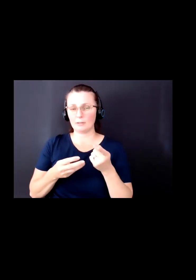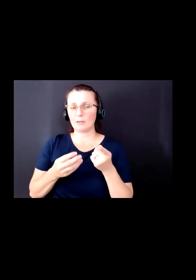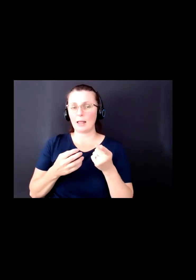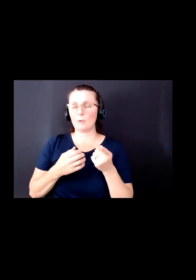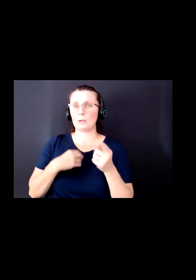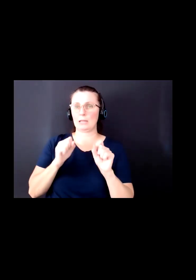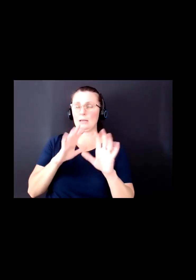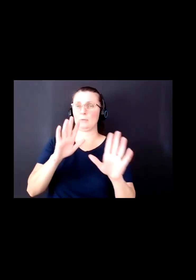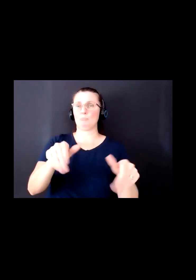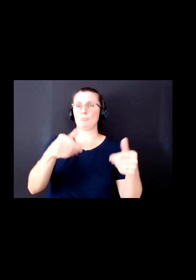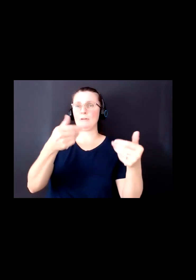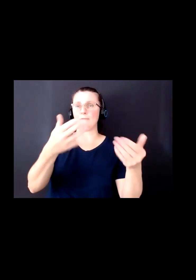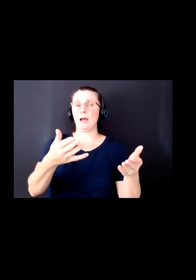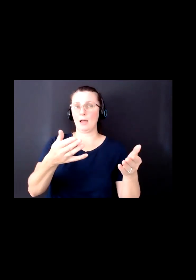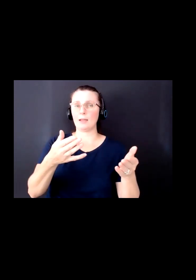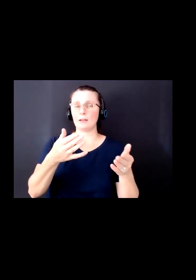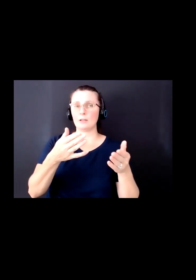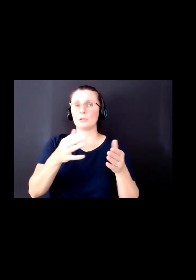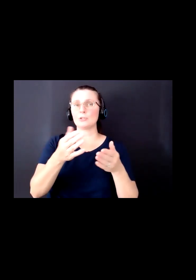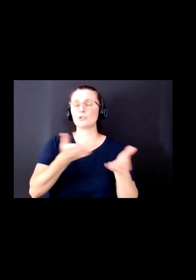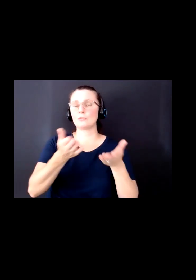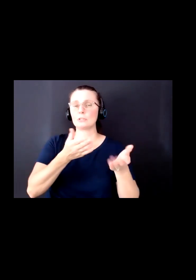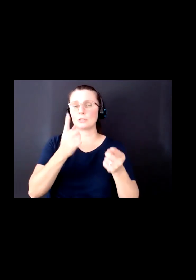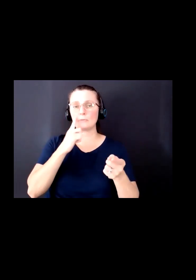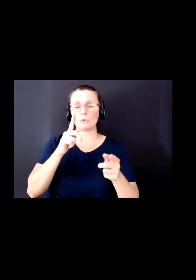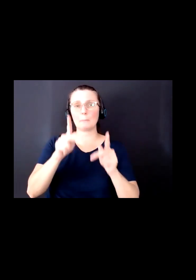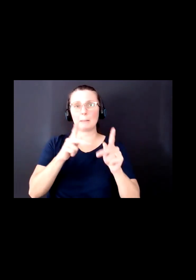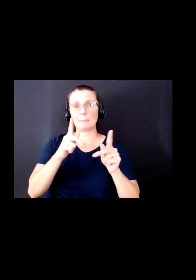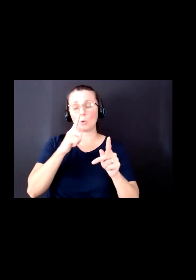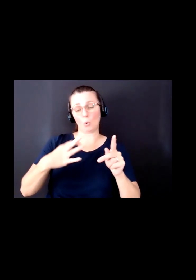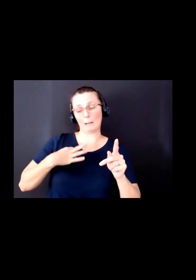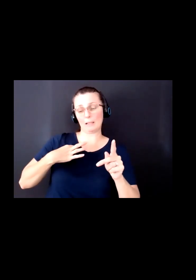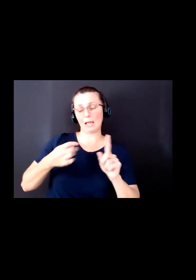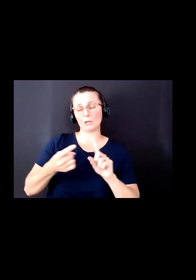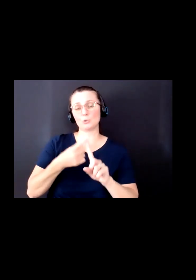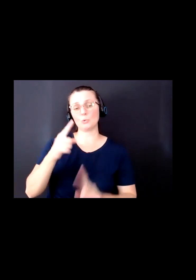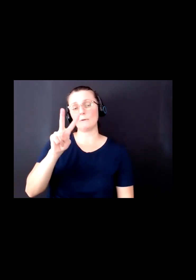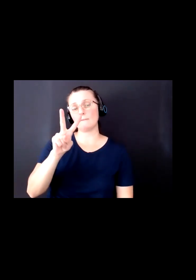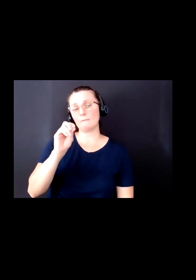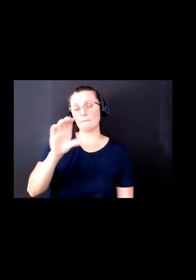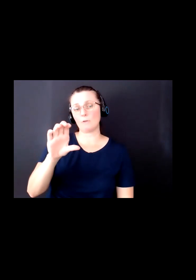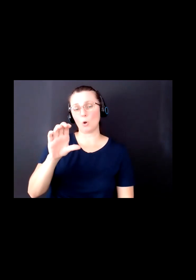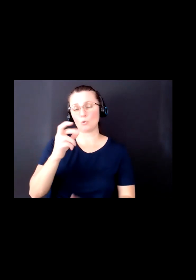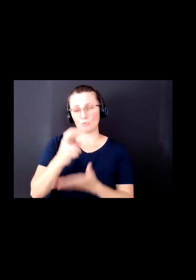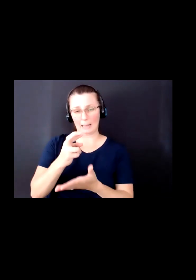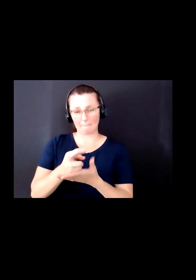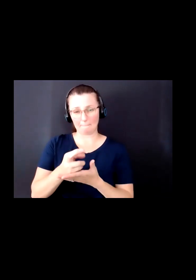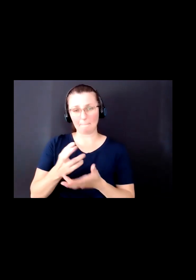applicants to and consumers of vocational rehab services at the Mass Commission For the Blind and the Mass Rehab